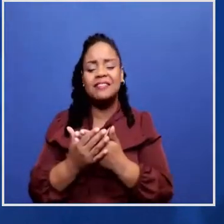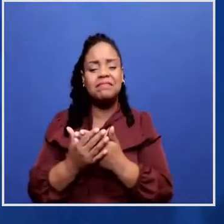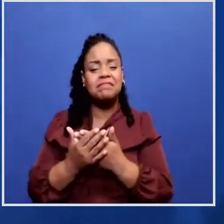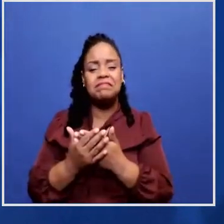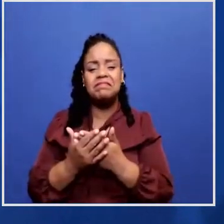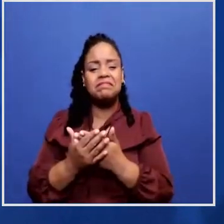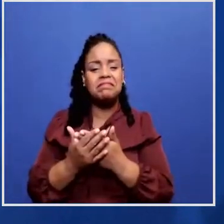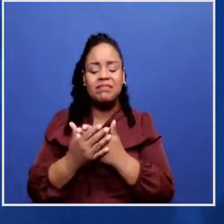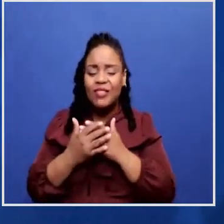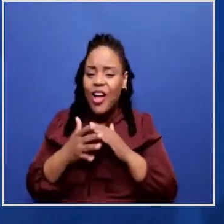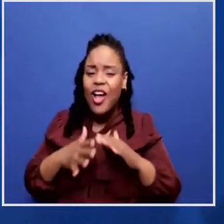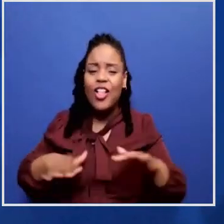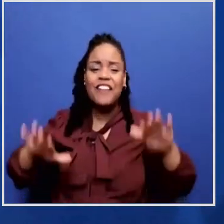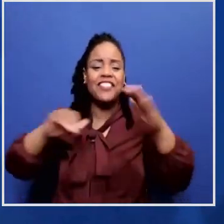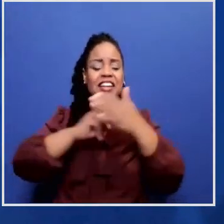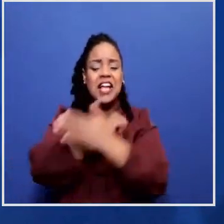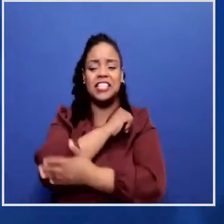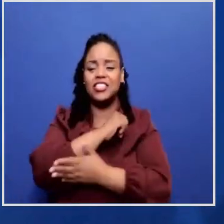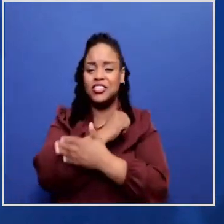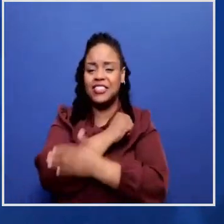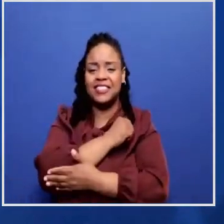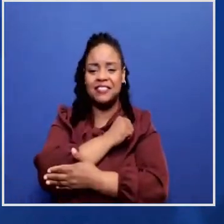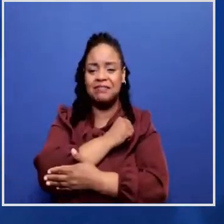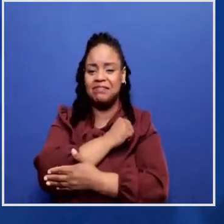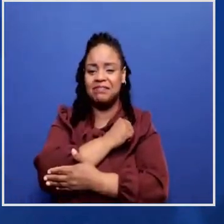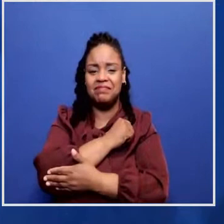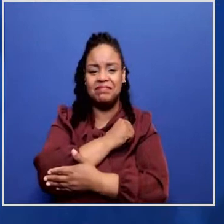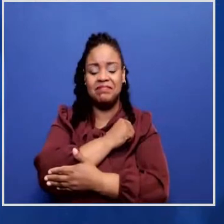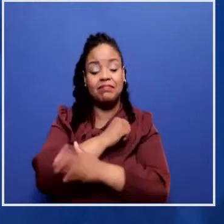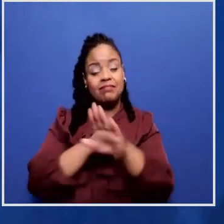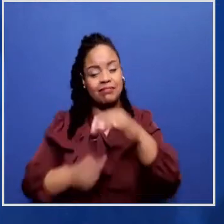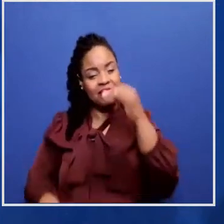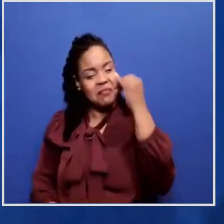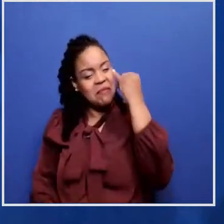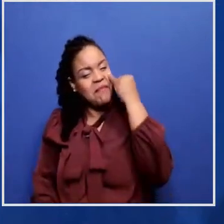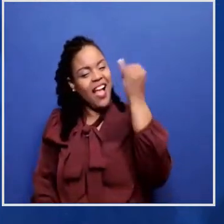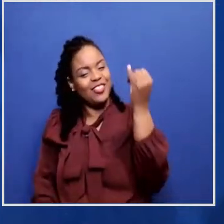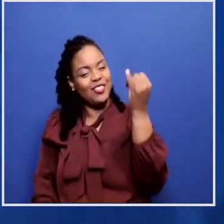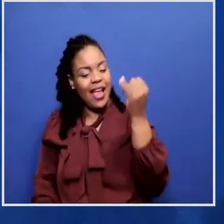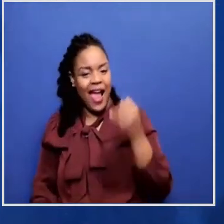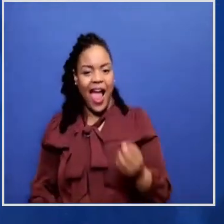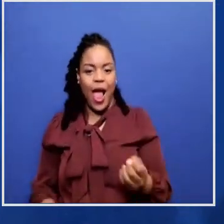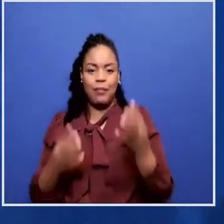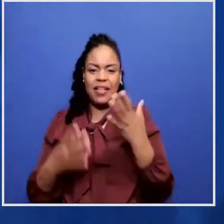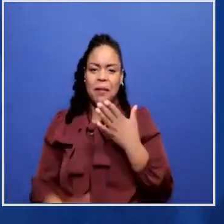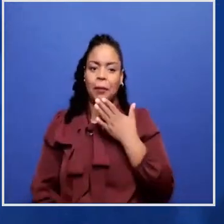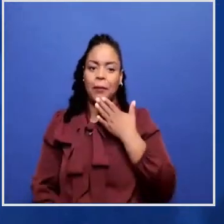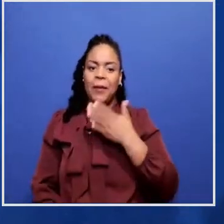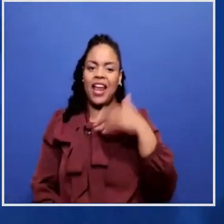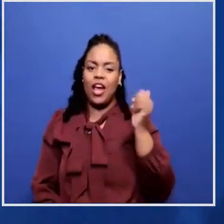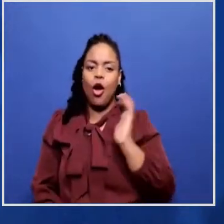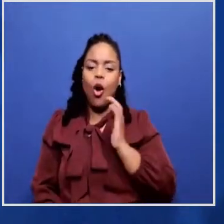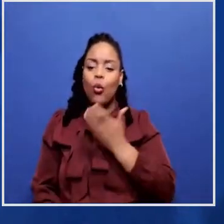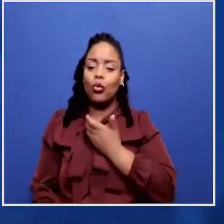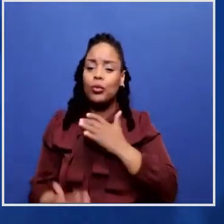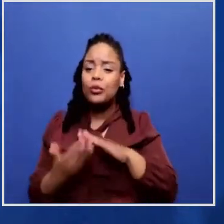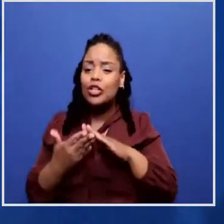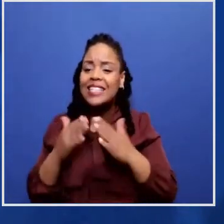COUNTRY, IMAGINE HOW MUCH BETTER